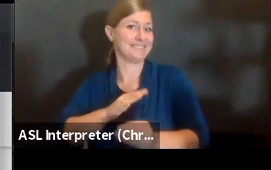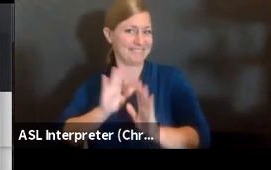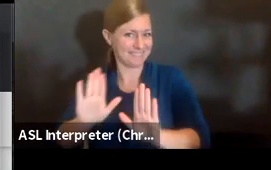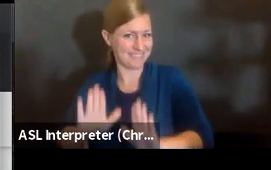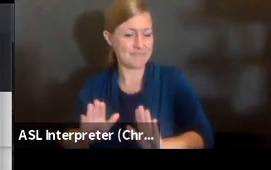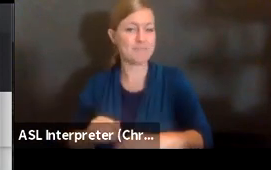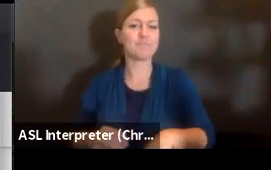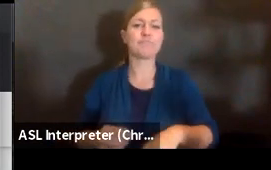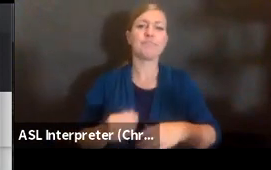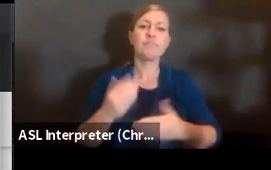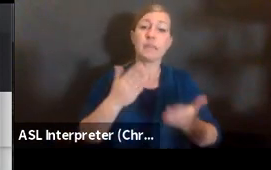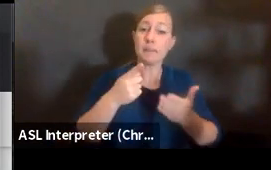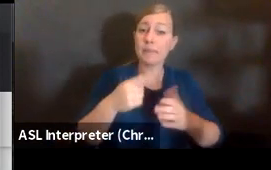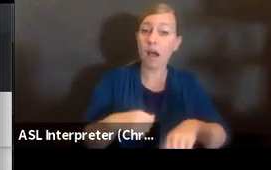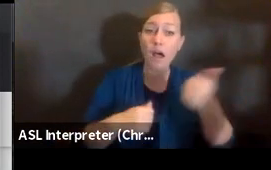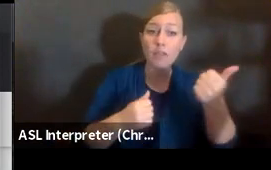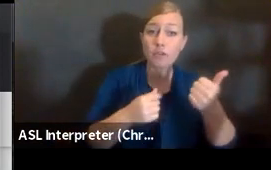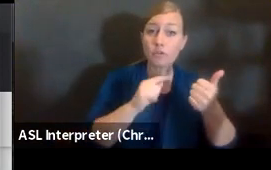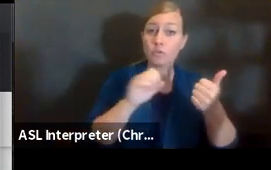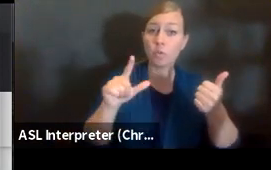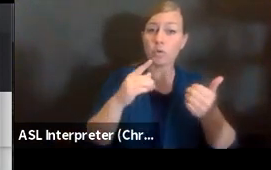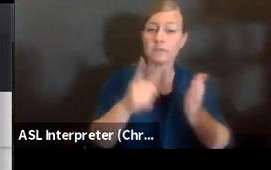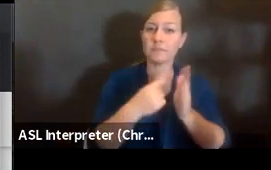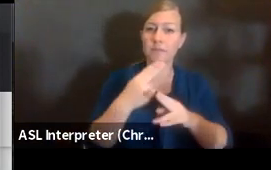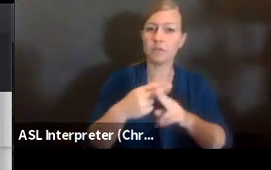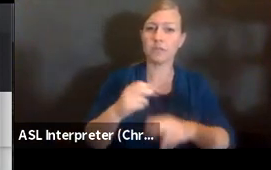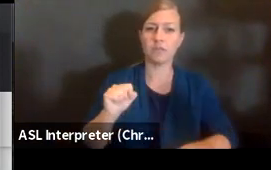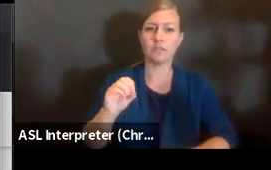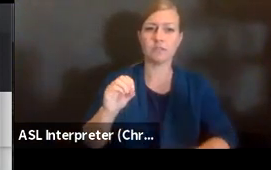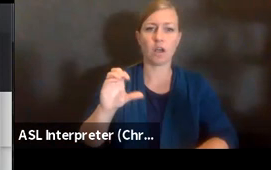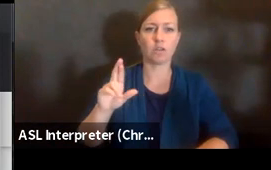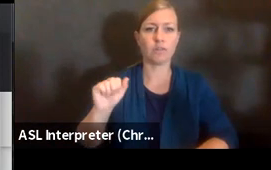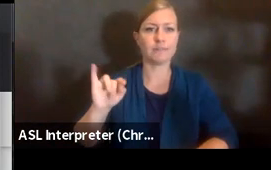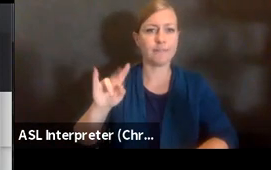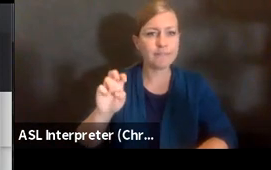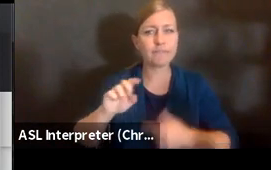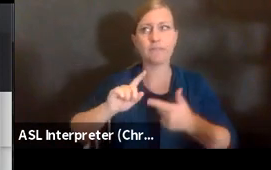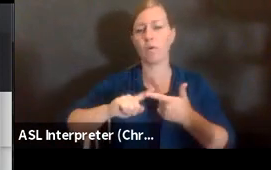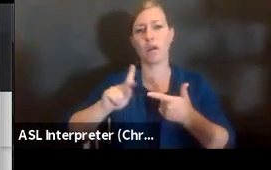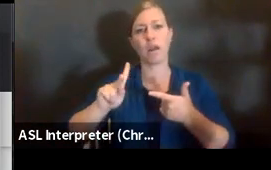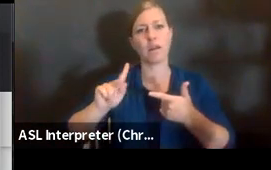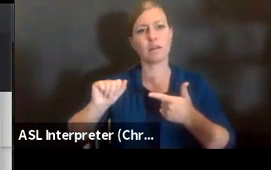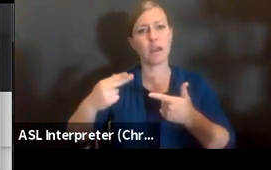Katherine Livick - ESD 112: I don't know, Socrative, I always think i'm pronouncing that wrong, or Kahoot! or something else to do